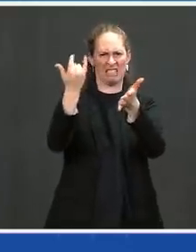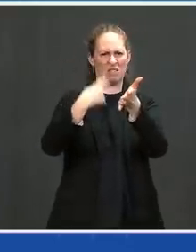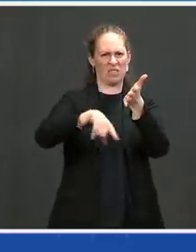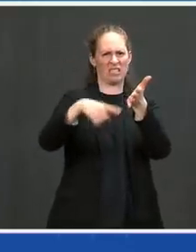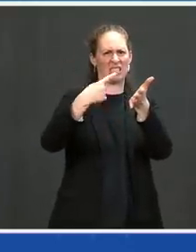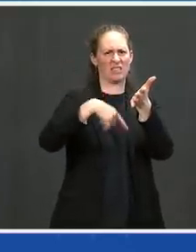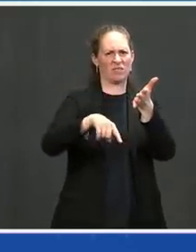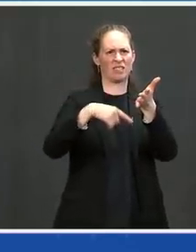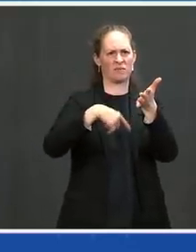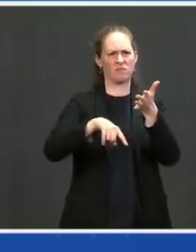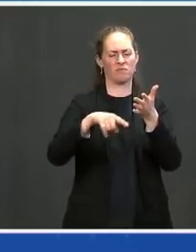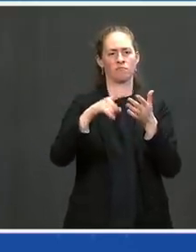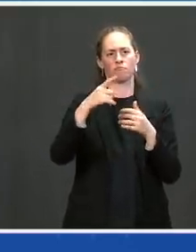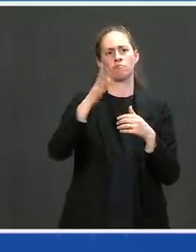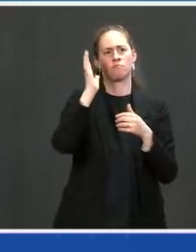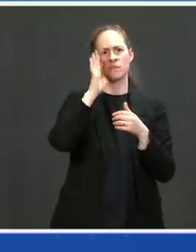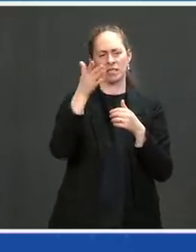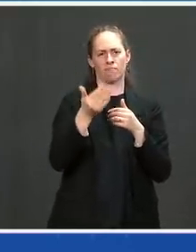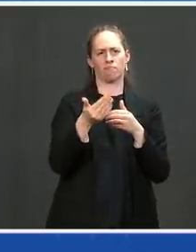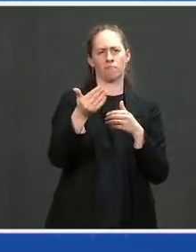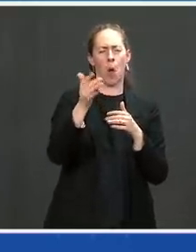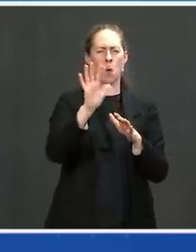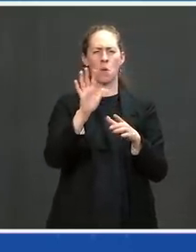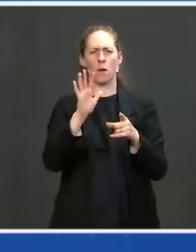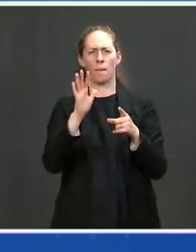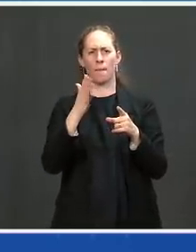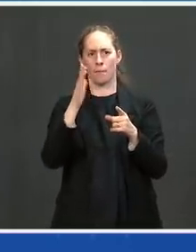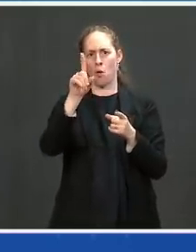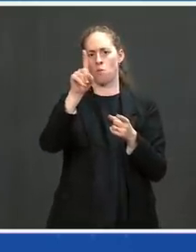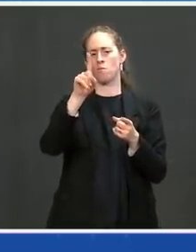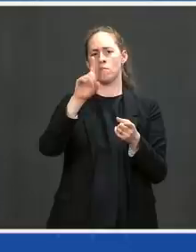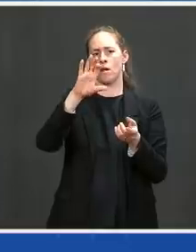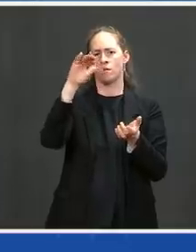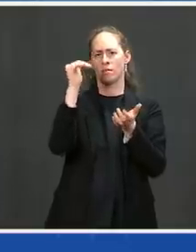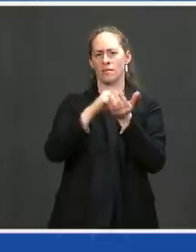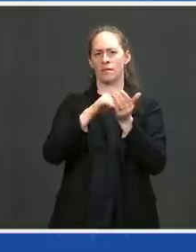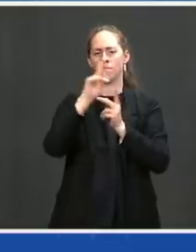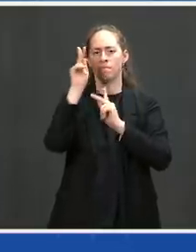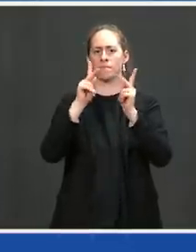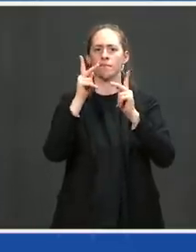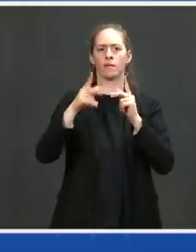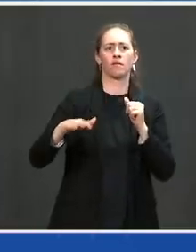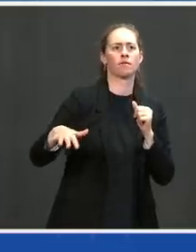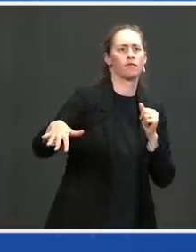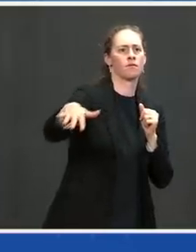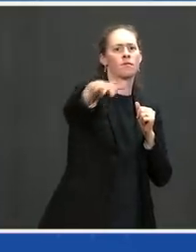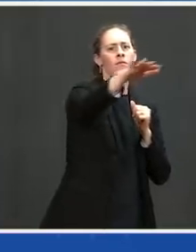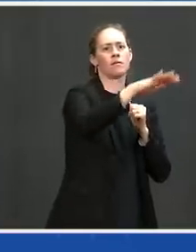I mean, 1,000 people out of the Border Patrol into safe,